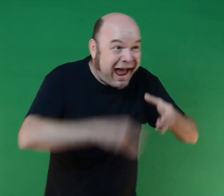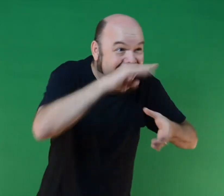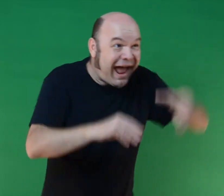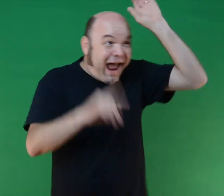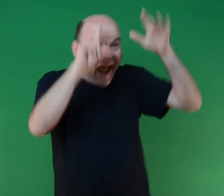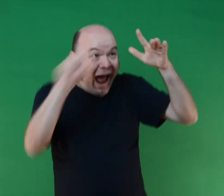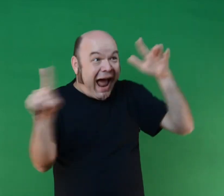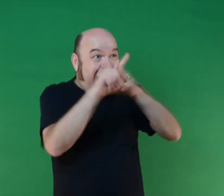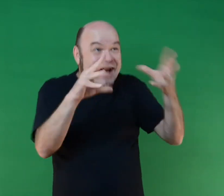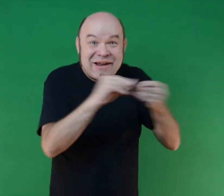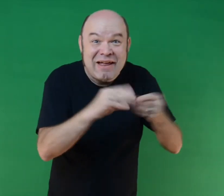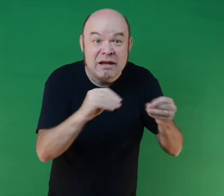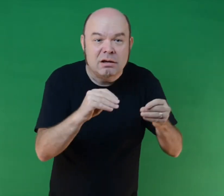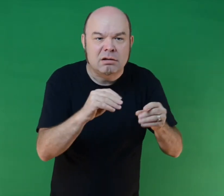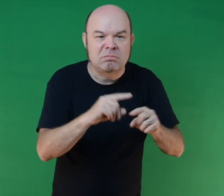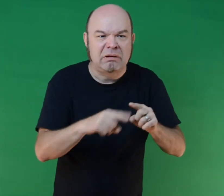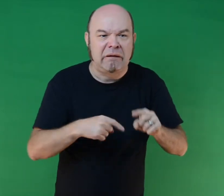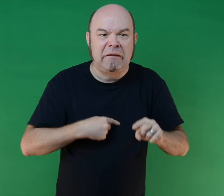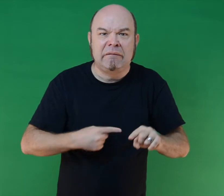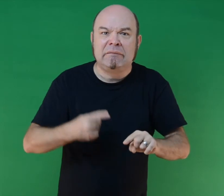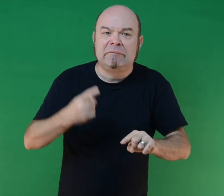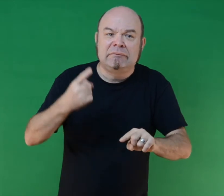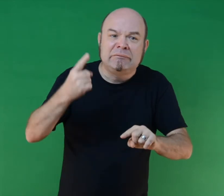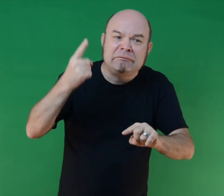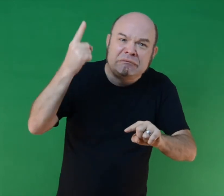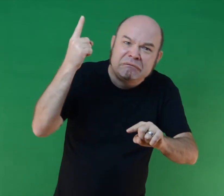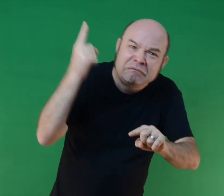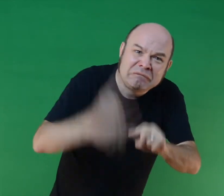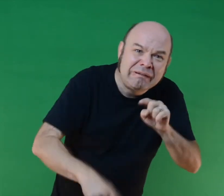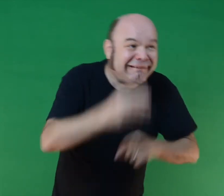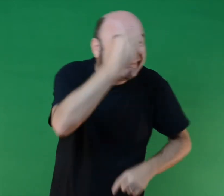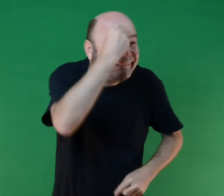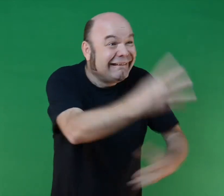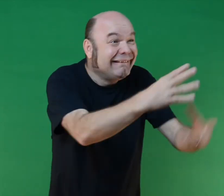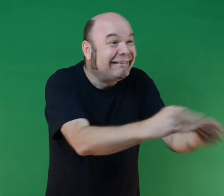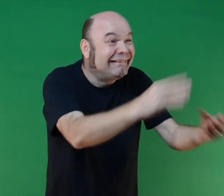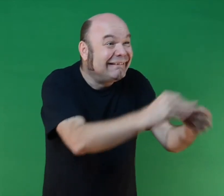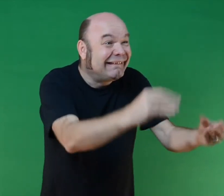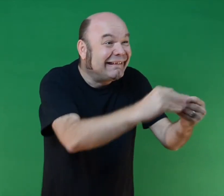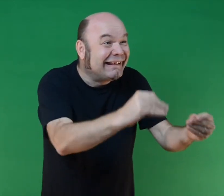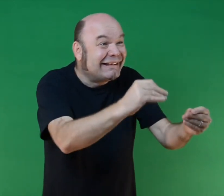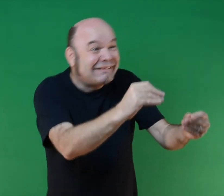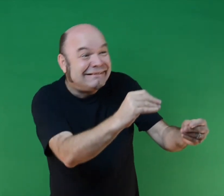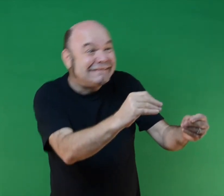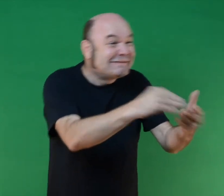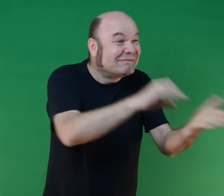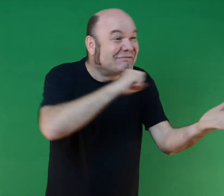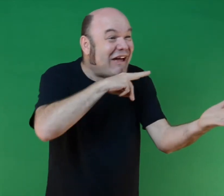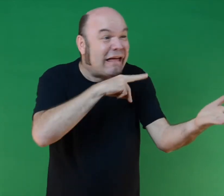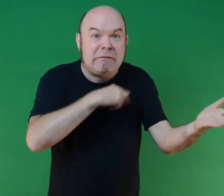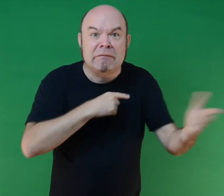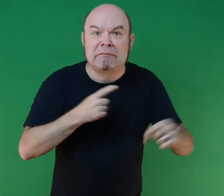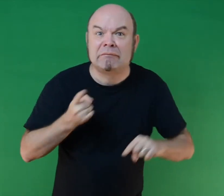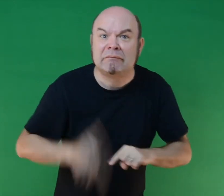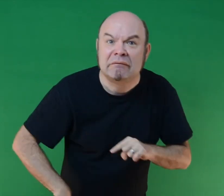But he could not think of a story to tell Frog.